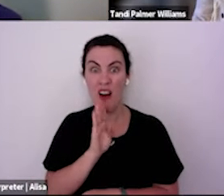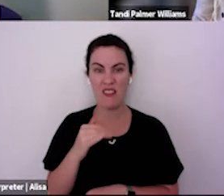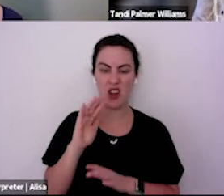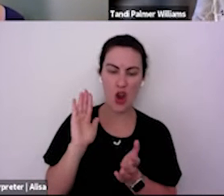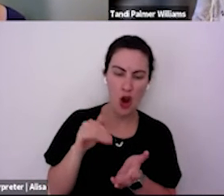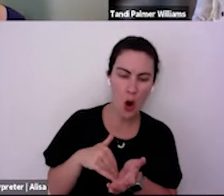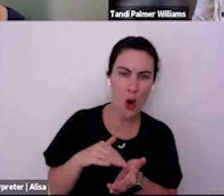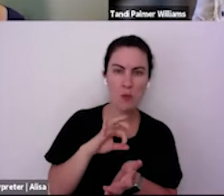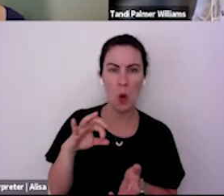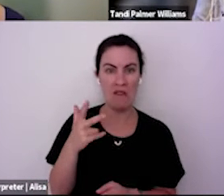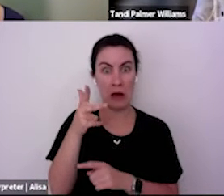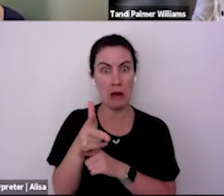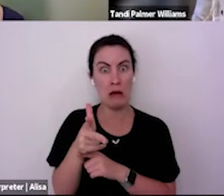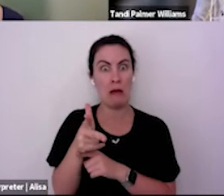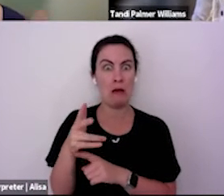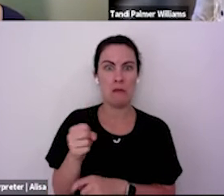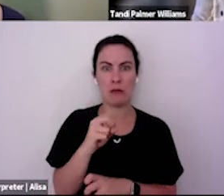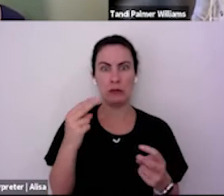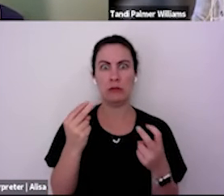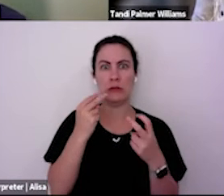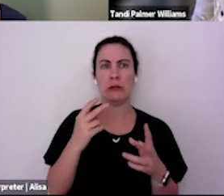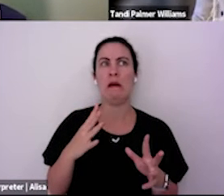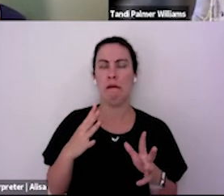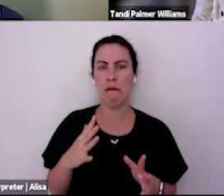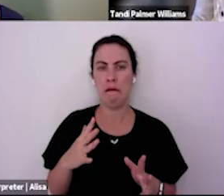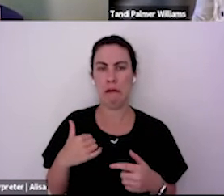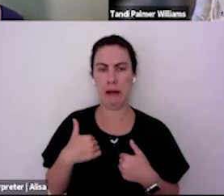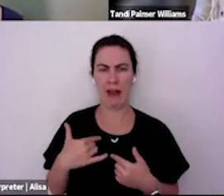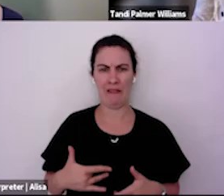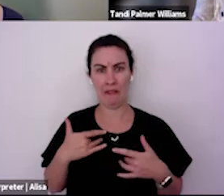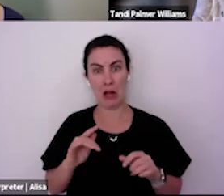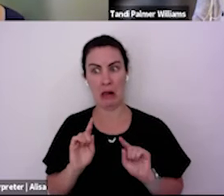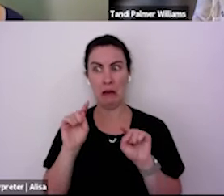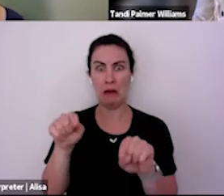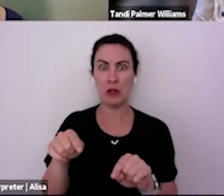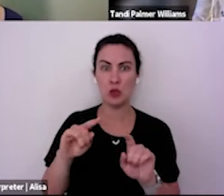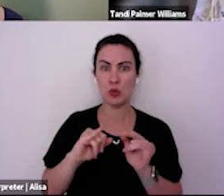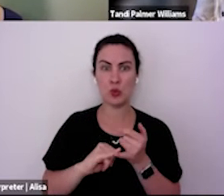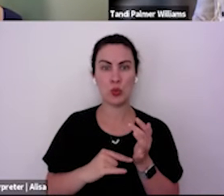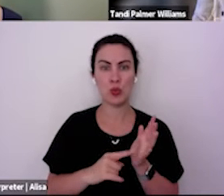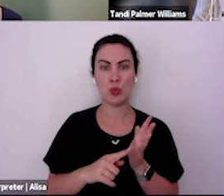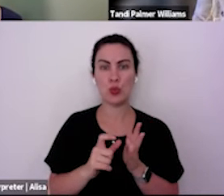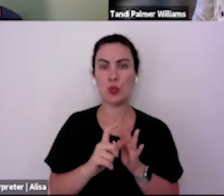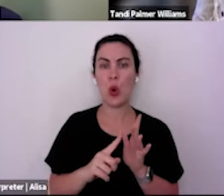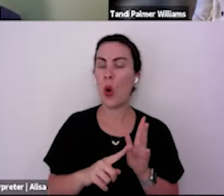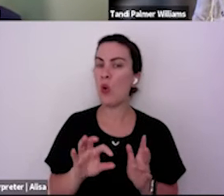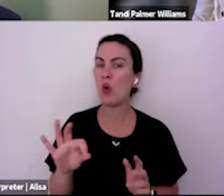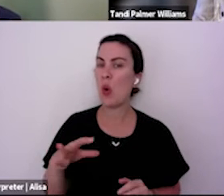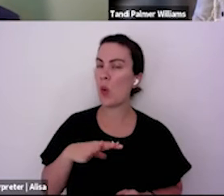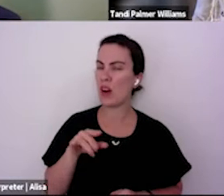It's not the kind of thing you have to be in a studio live or camera.